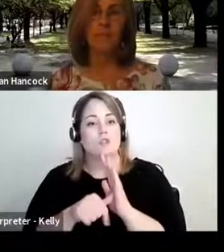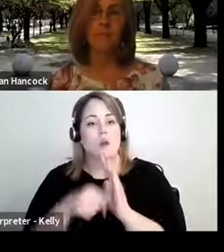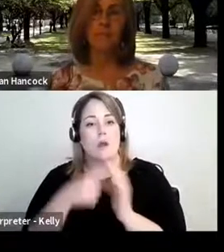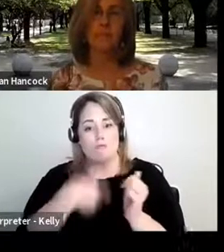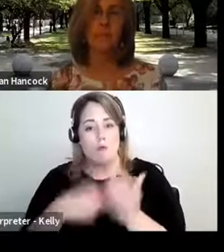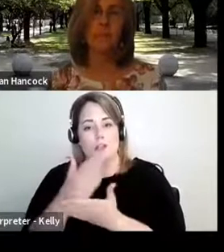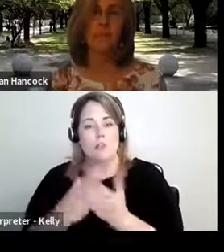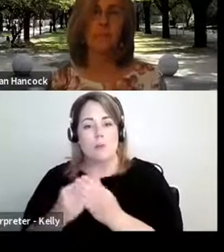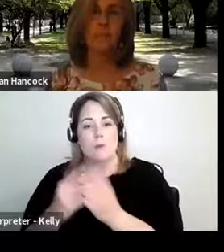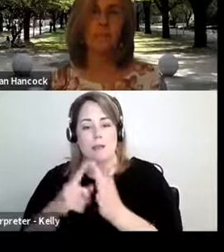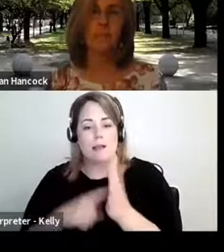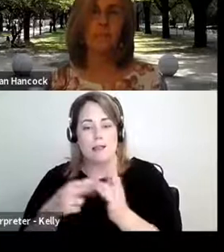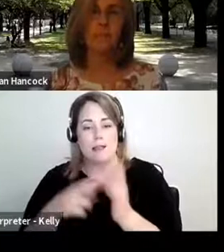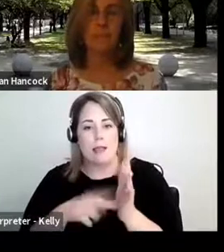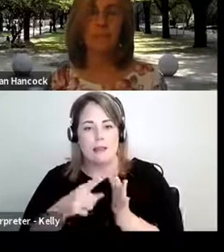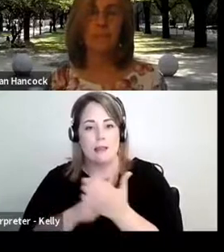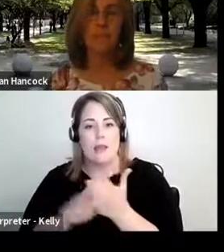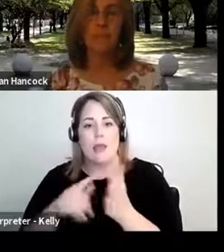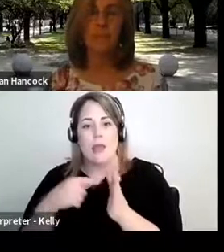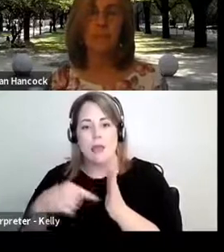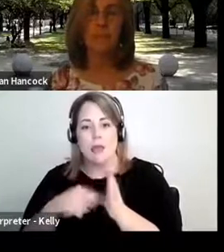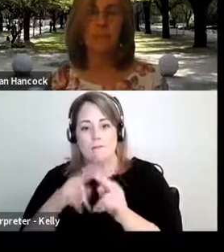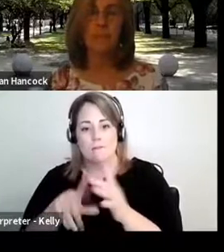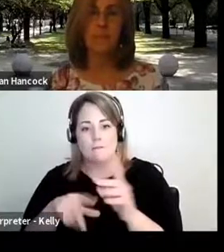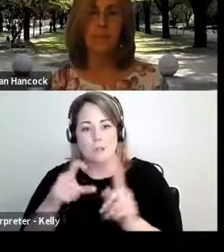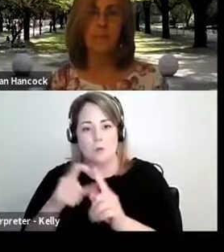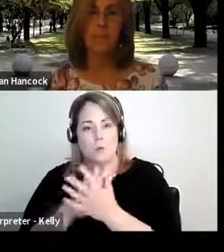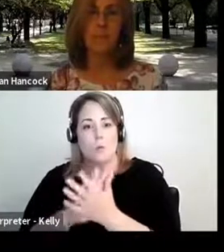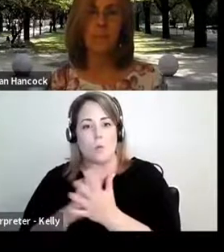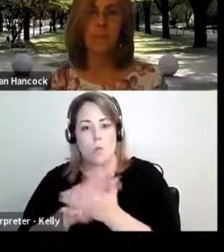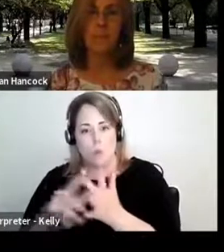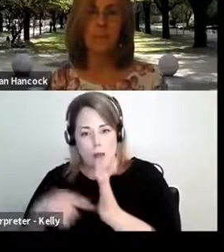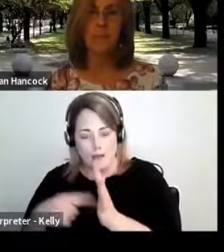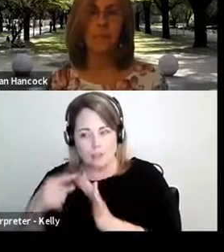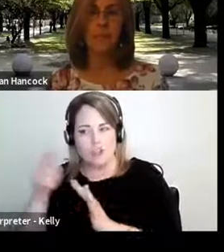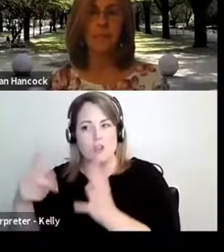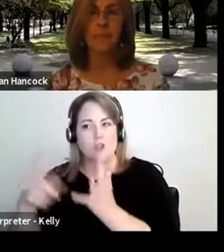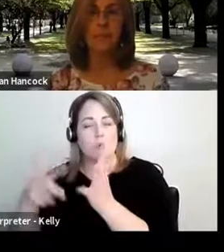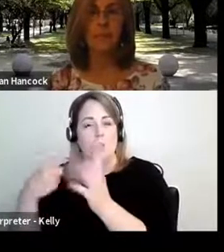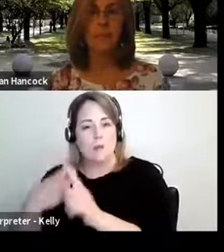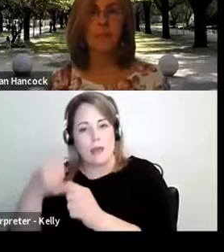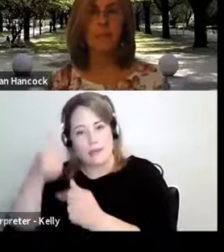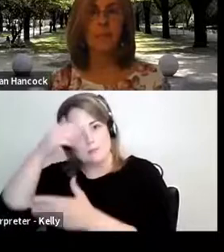who is a UK autism specialist. Elaine and I have both lived experience with autism